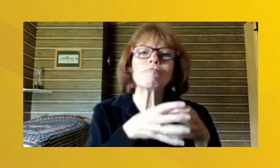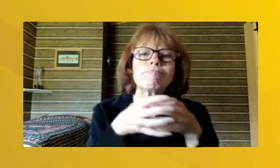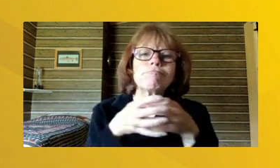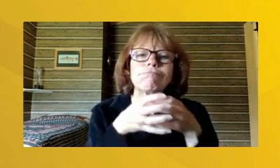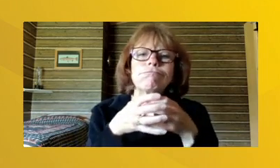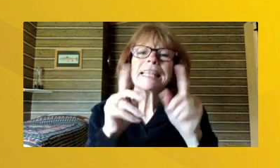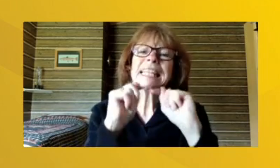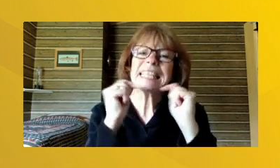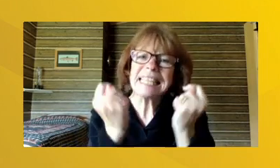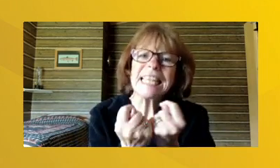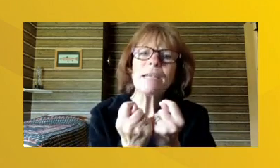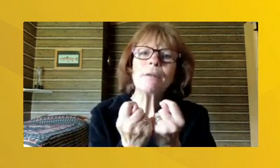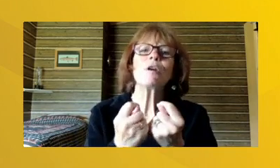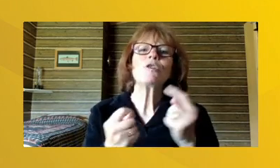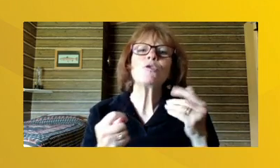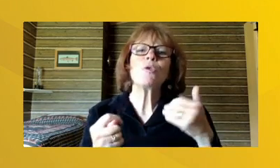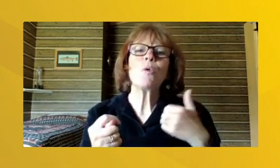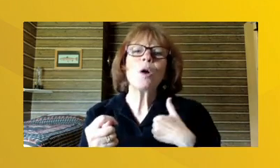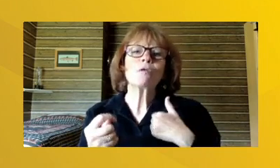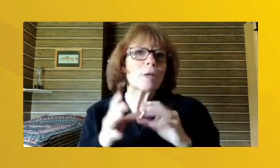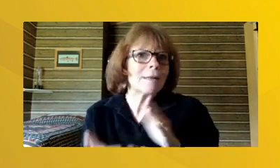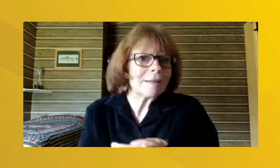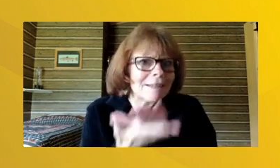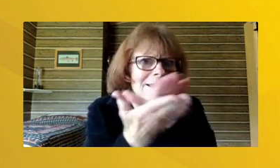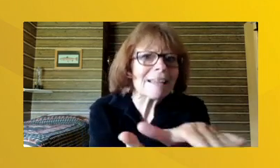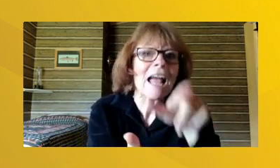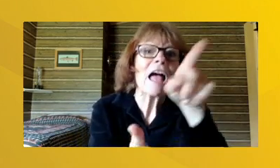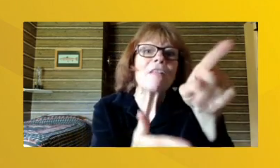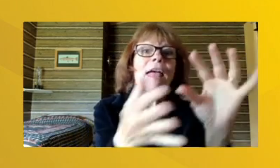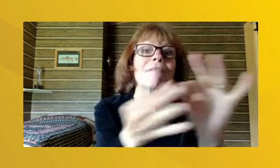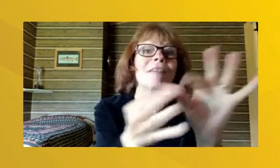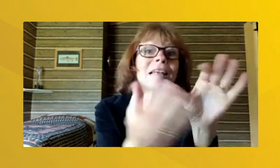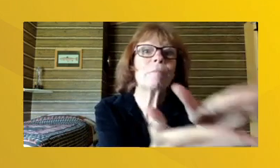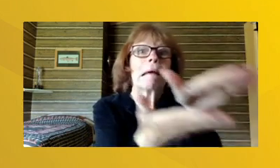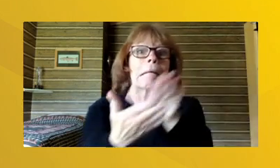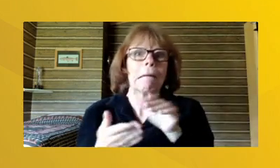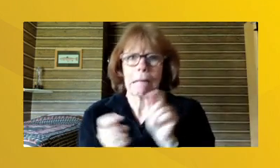loops and audience evaluation at all levels of project design.